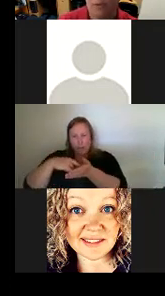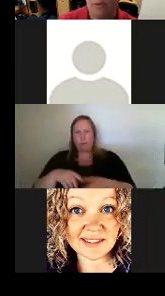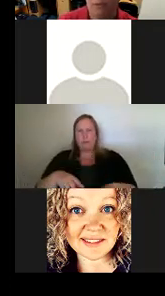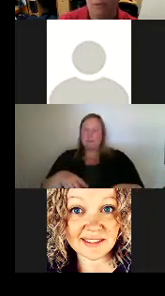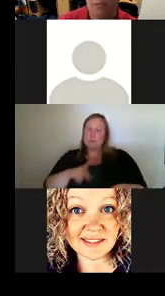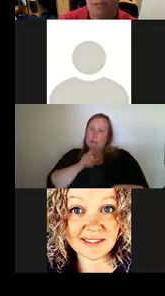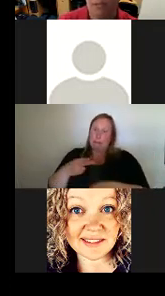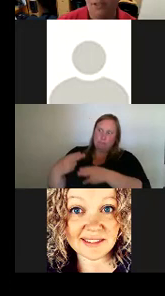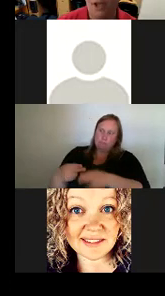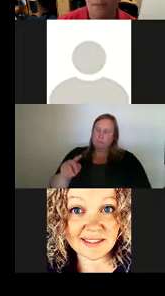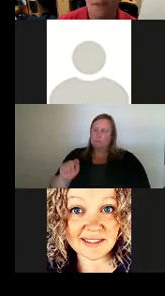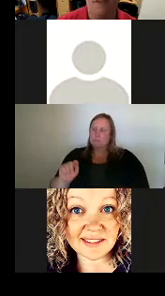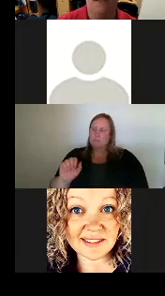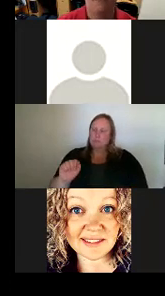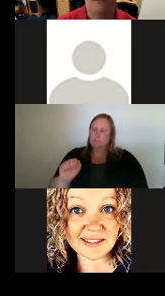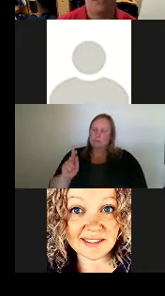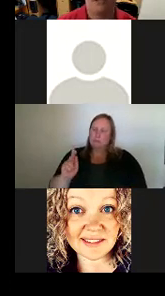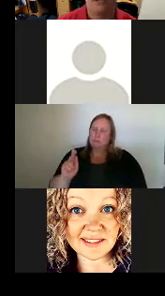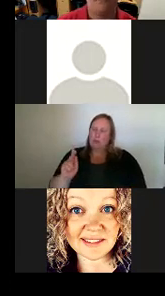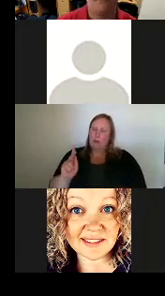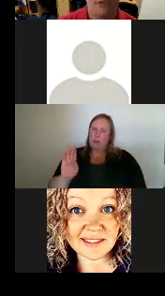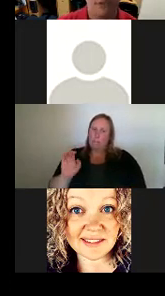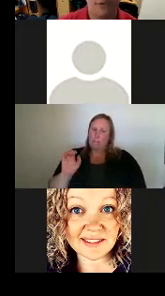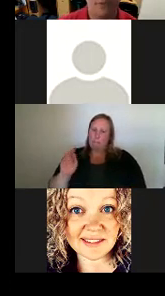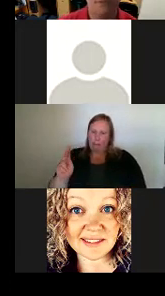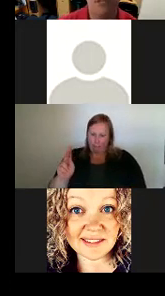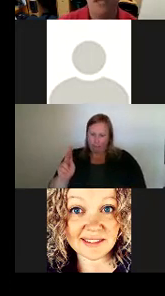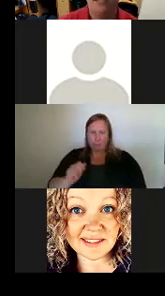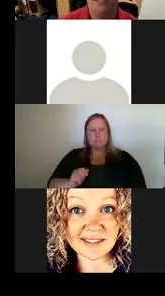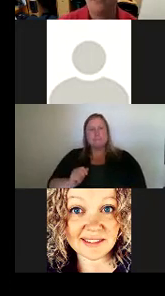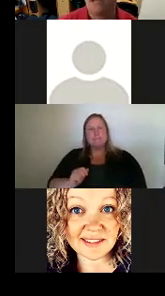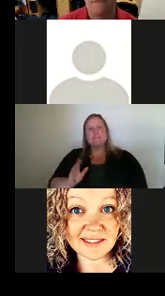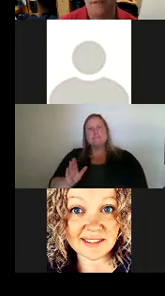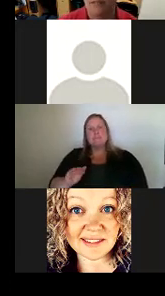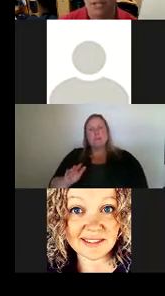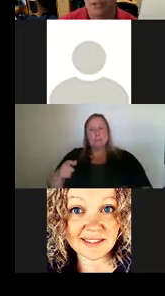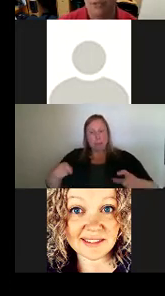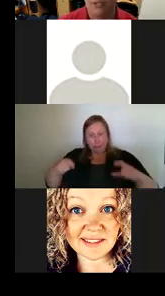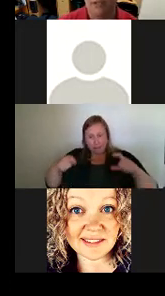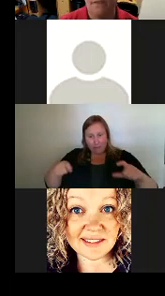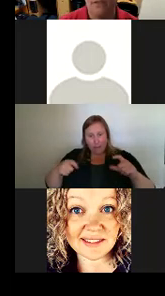UNMODIFIED VERSION OF THE SCREEN READER. AND THEN THERE IS MAGNIFIER GESTURES AND FEATURES